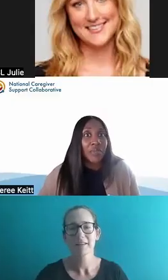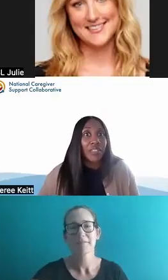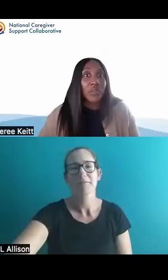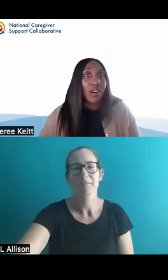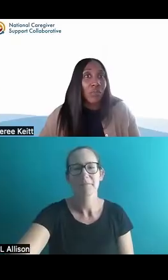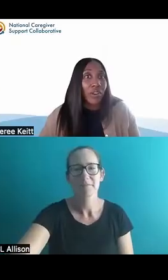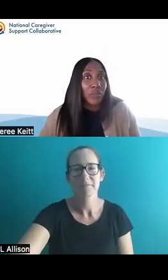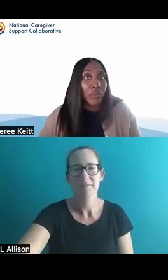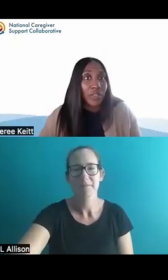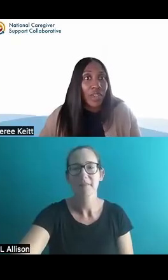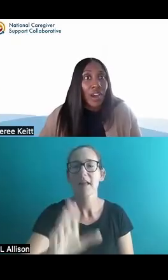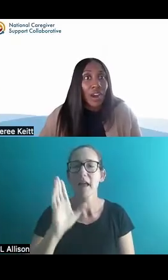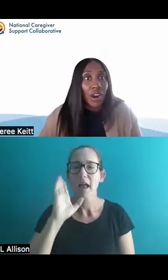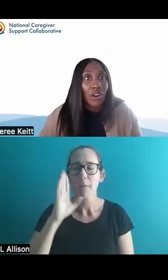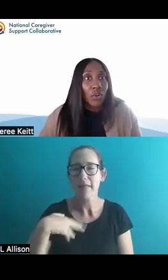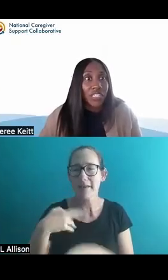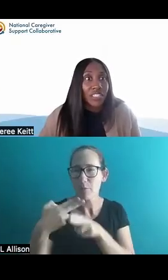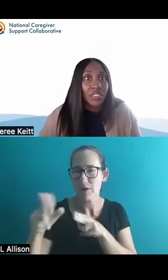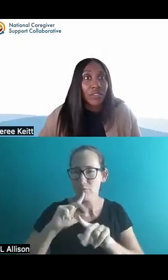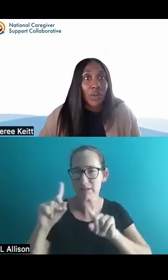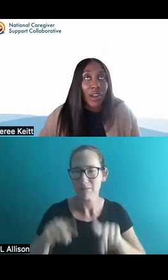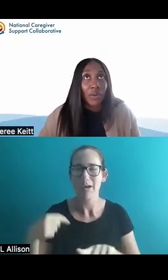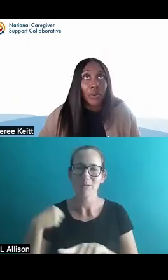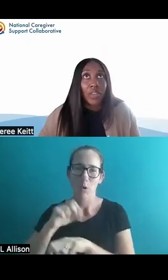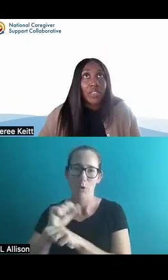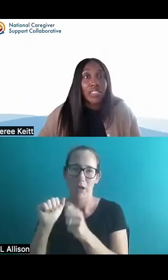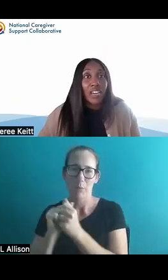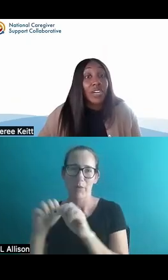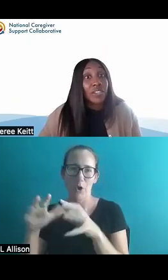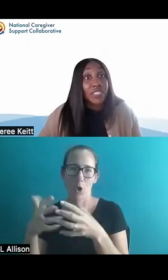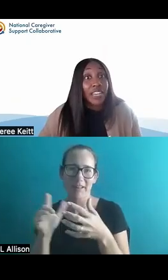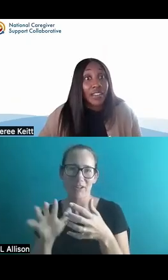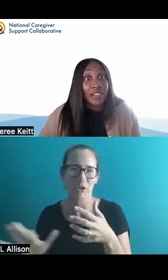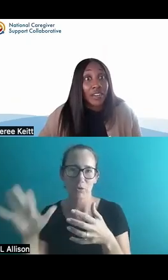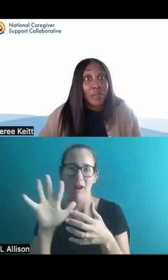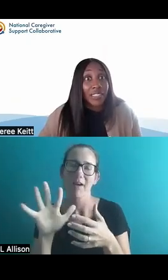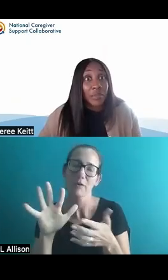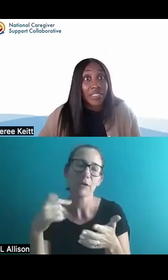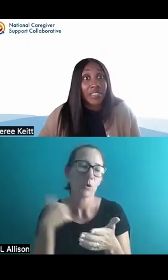because we are working with our coalitions around kind of understanding, as I mentioned,